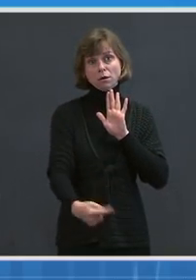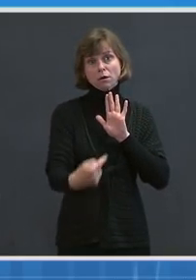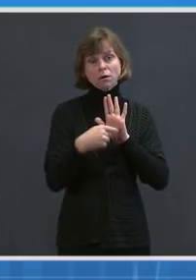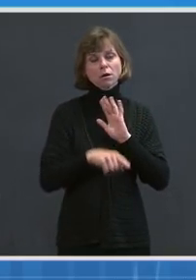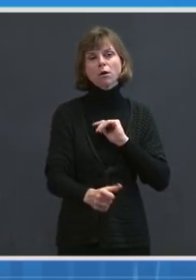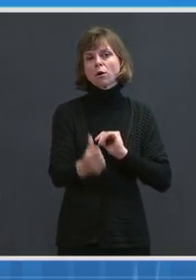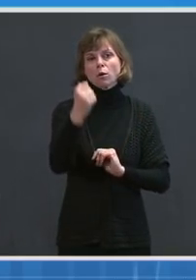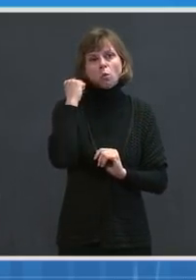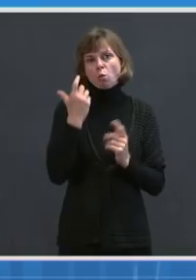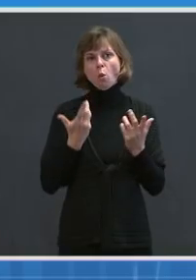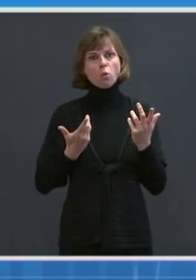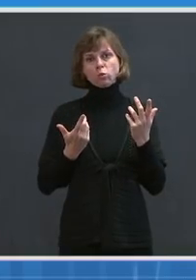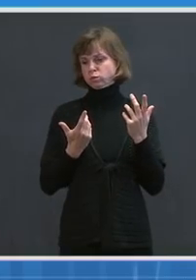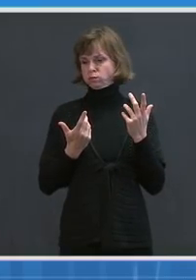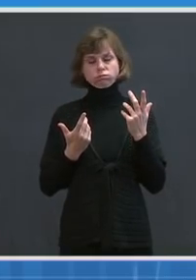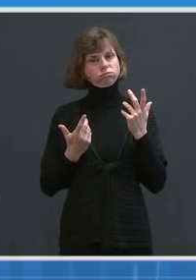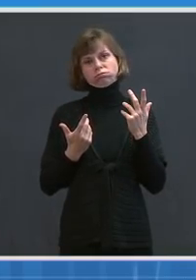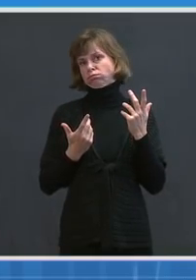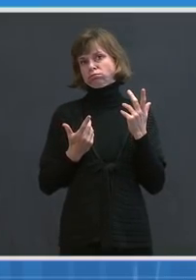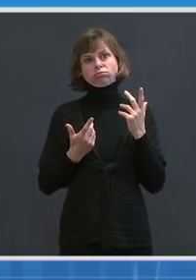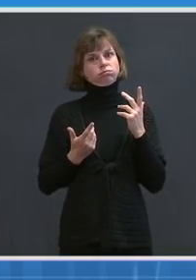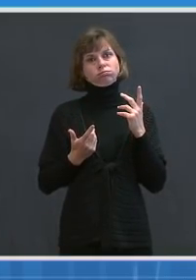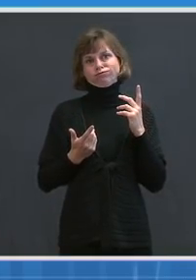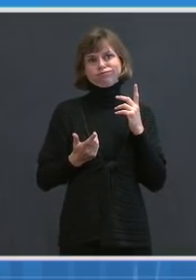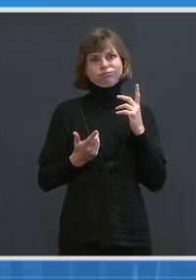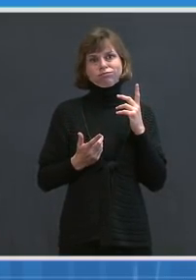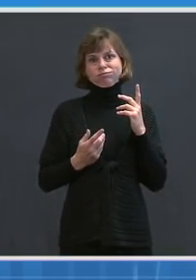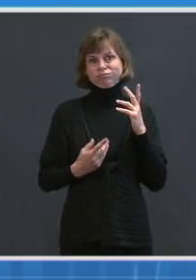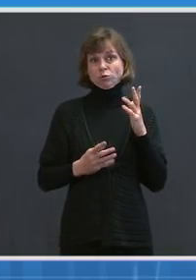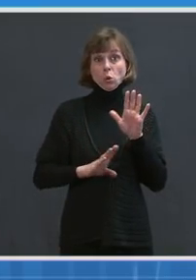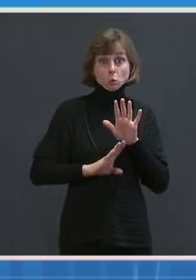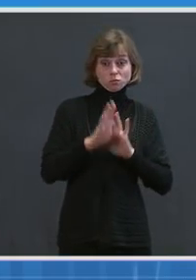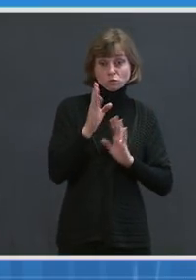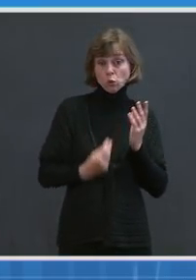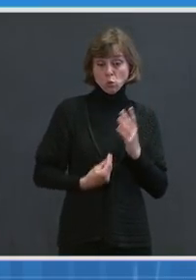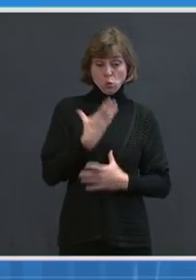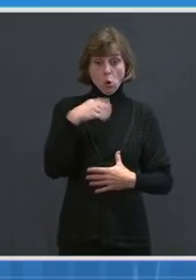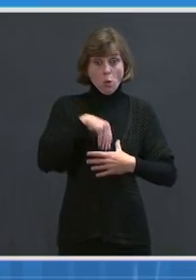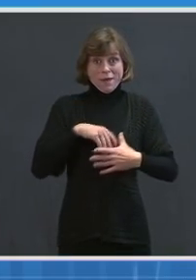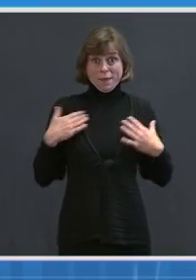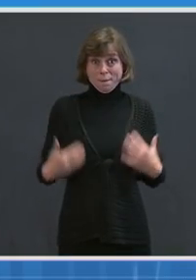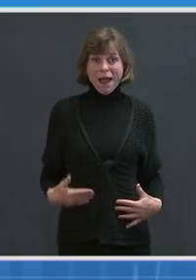as well as to protect against viral variants. Next slide.